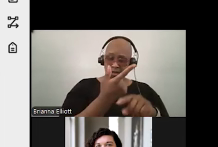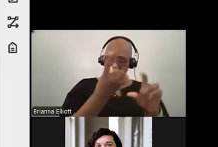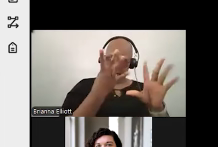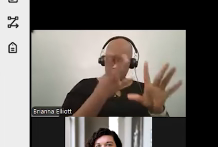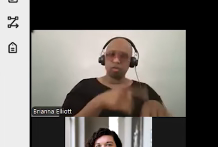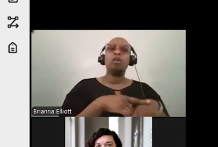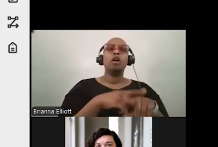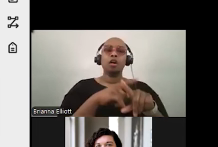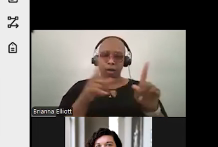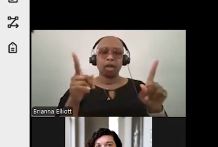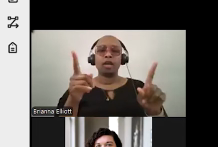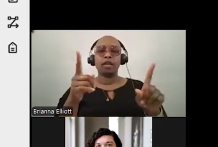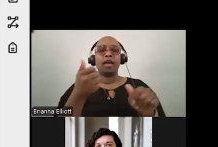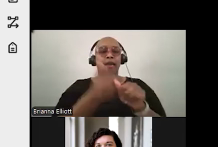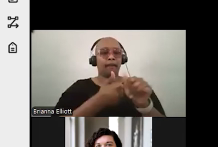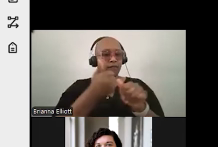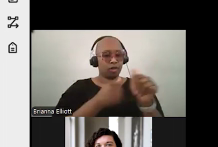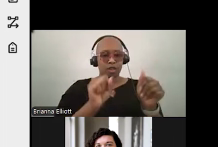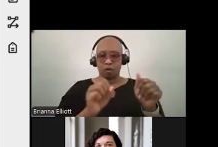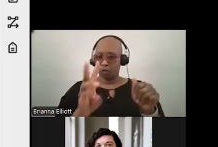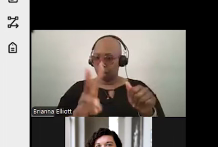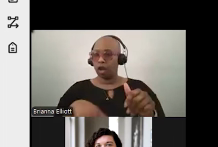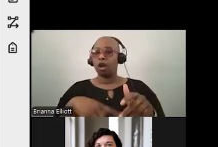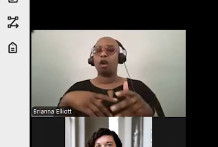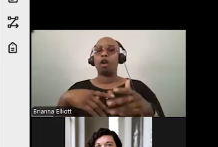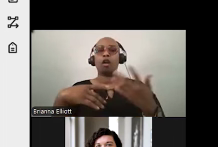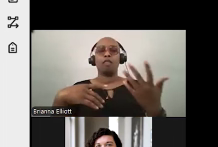and every software that does this will have this slightly differently, we're going to be